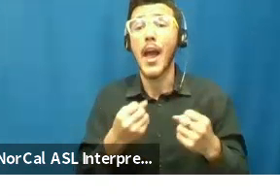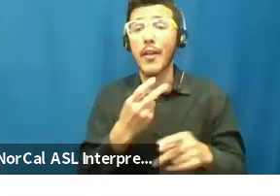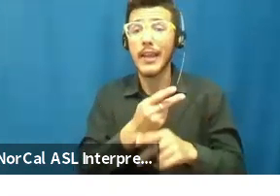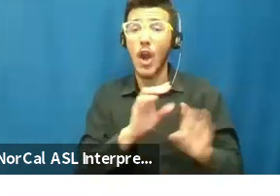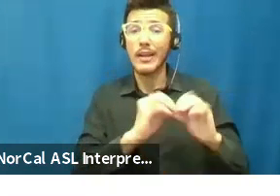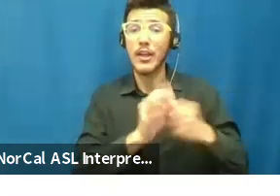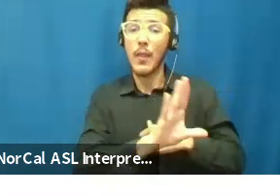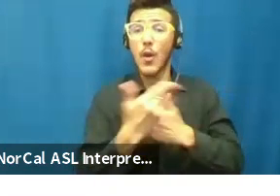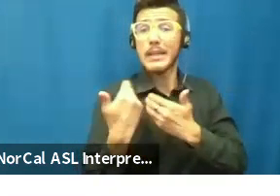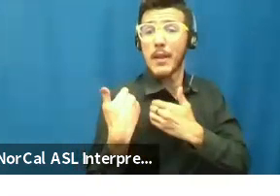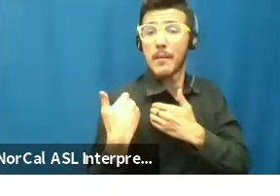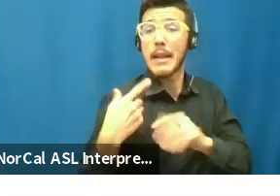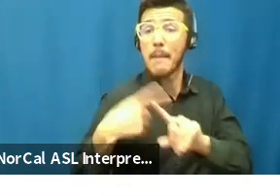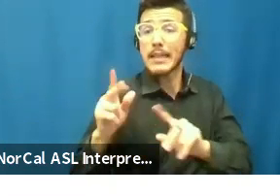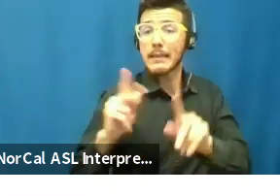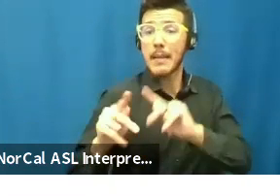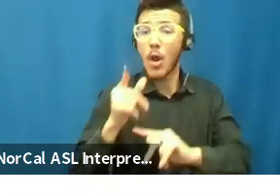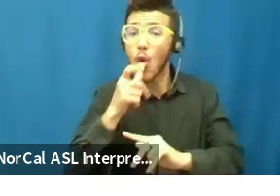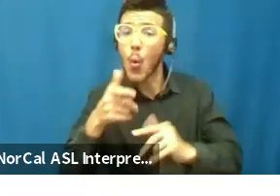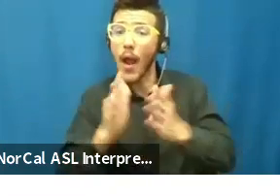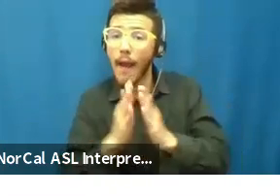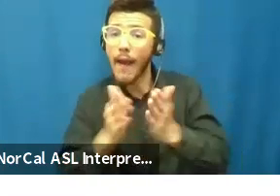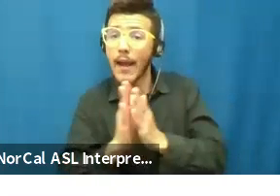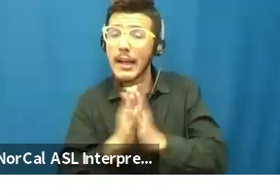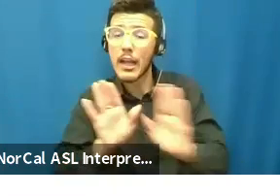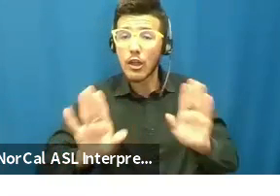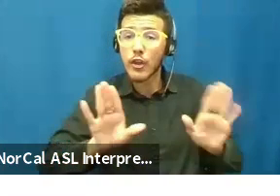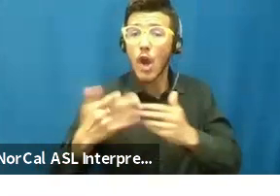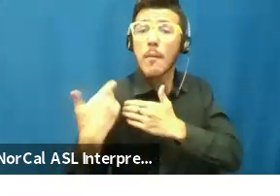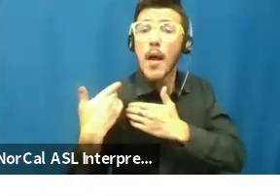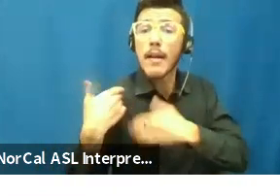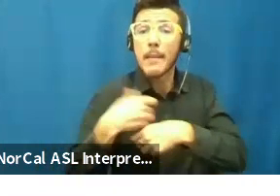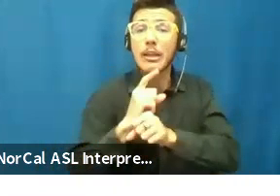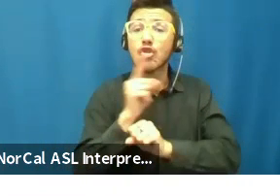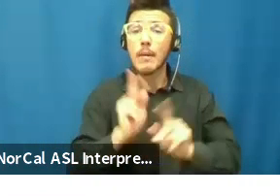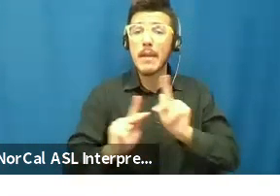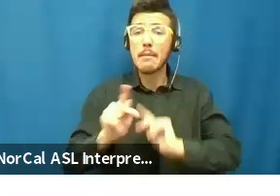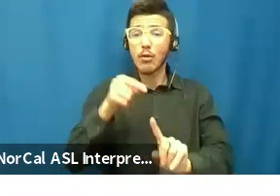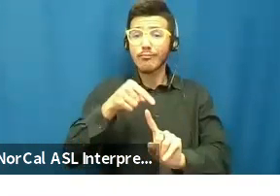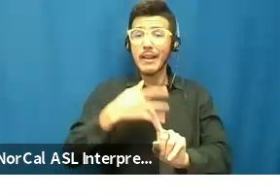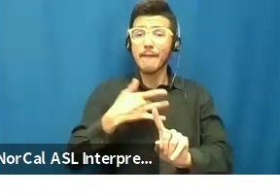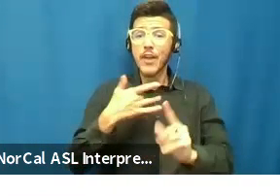asking the questions to really make individuals feel comfortable with why this information is